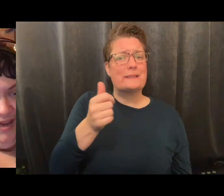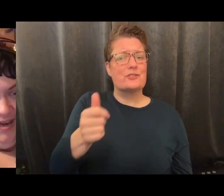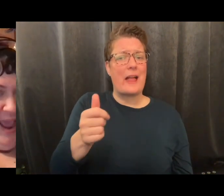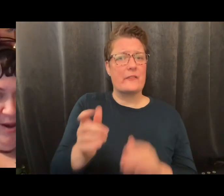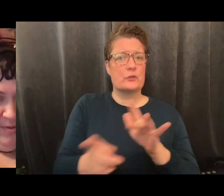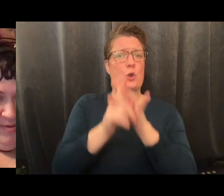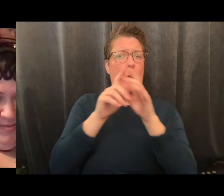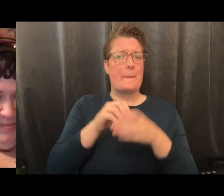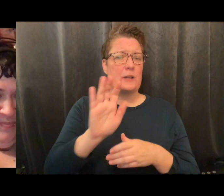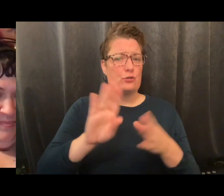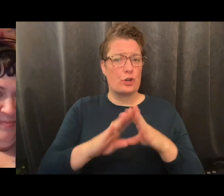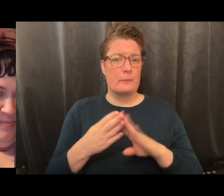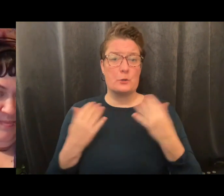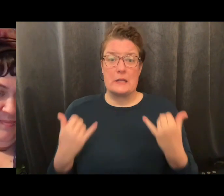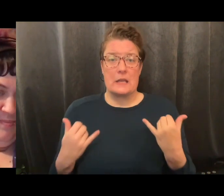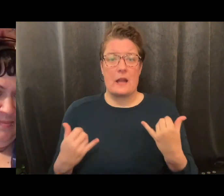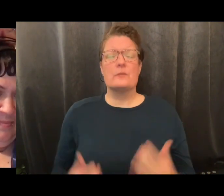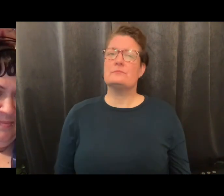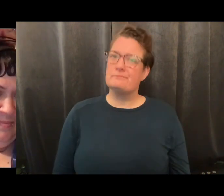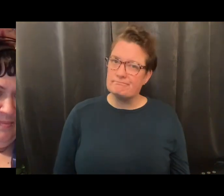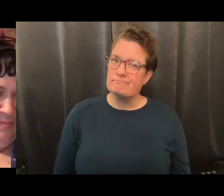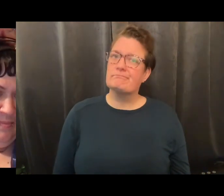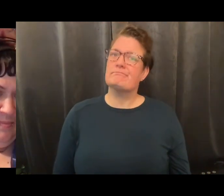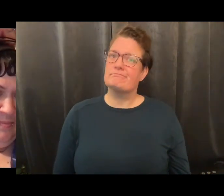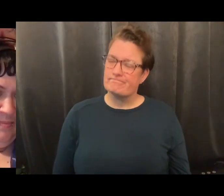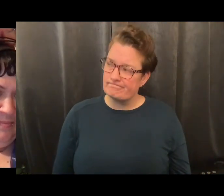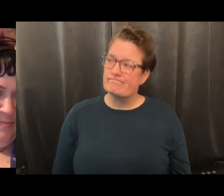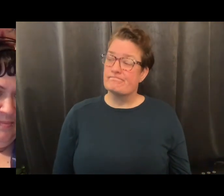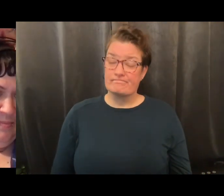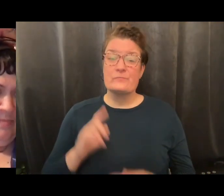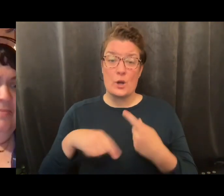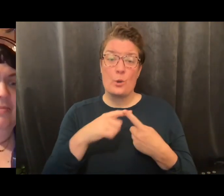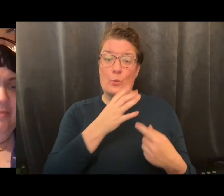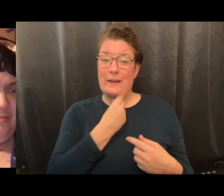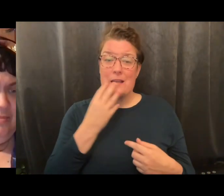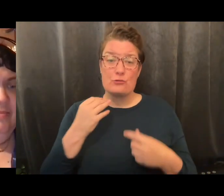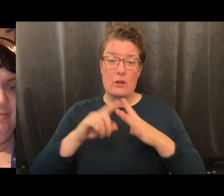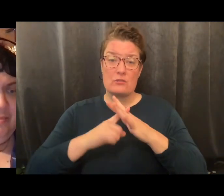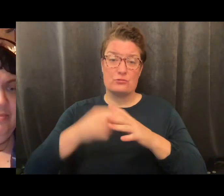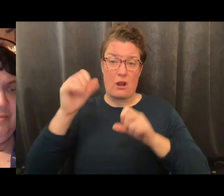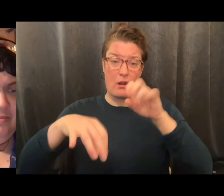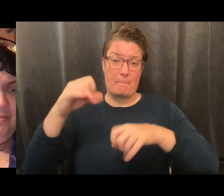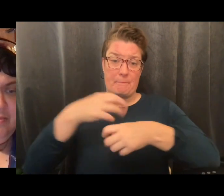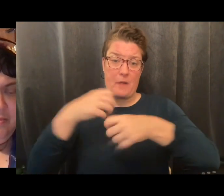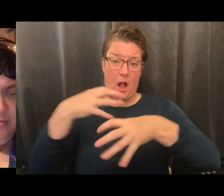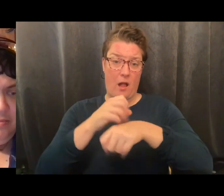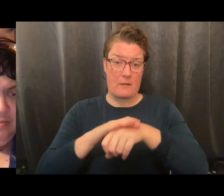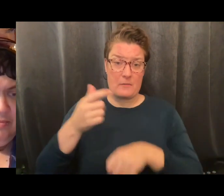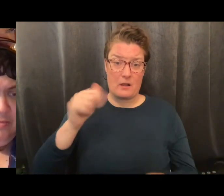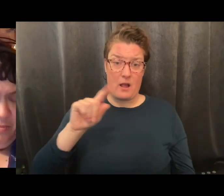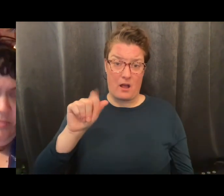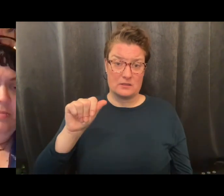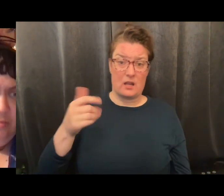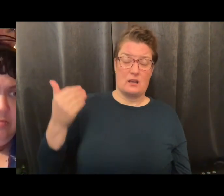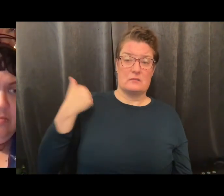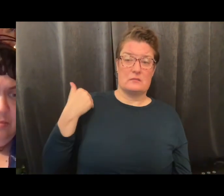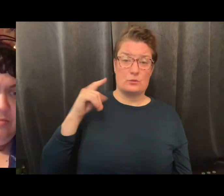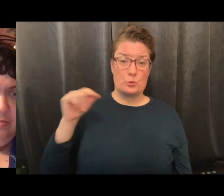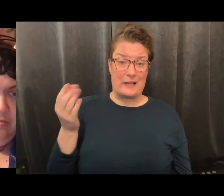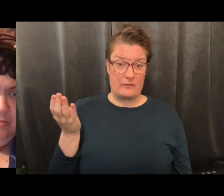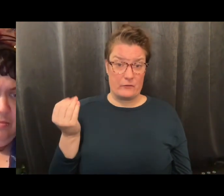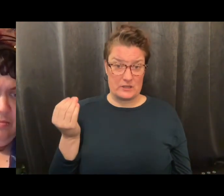when Israel started bombing Gaza in 2014, I had just moved back to Boston